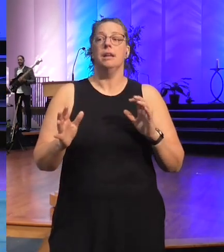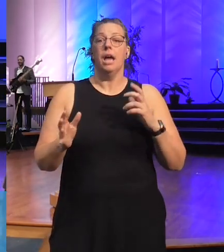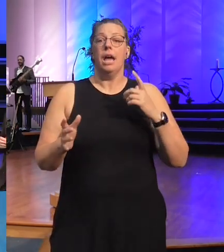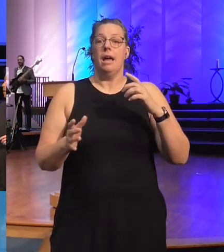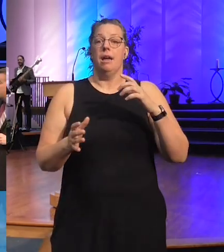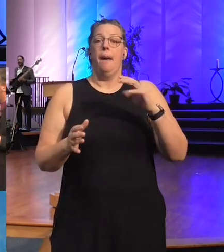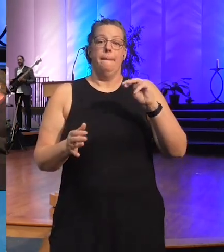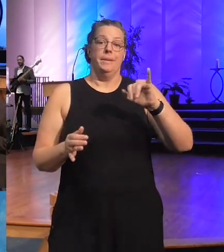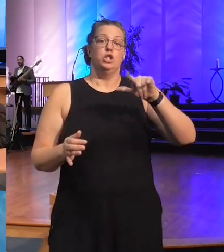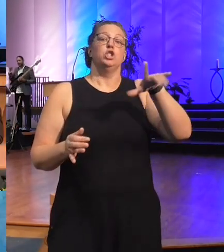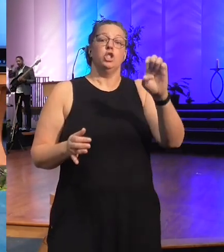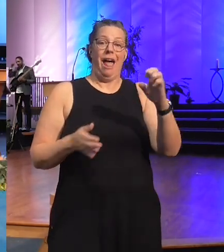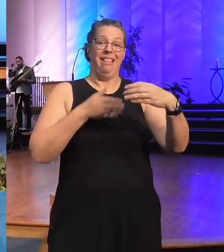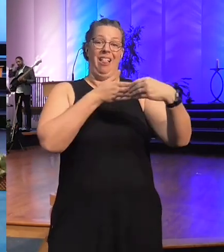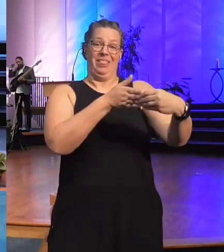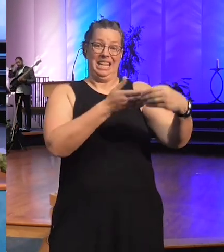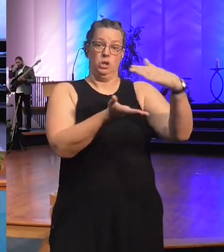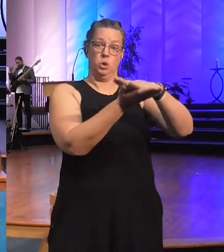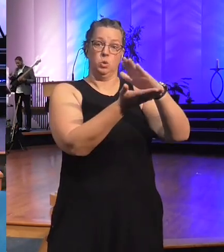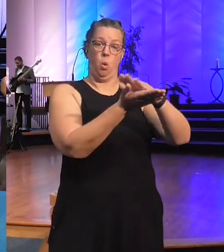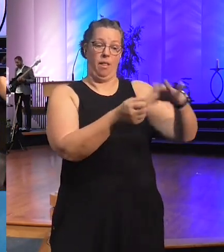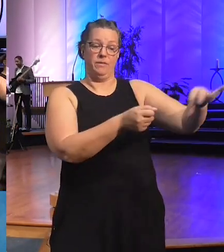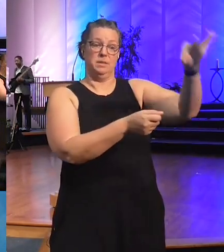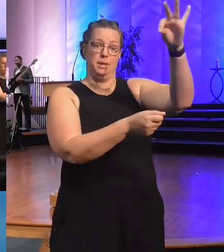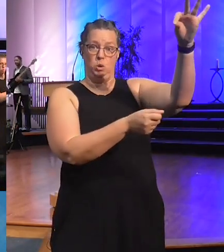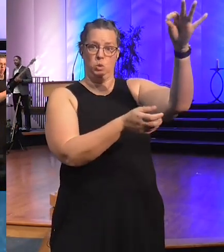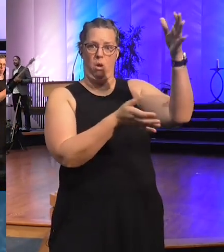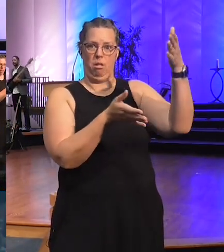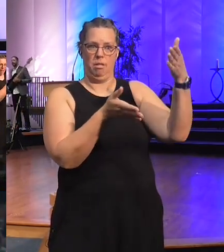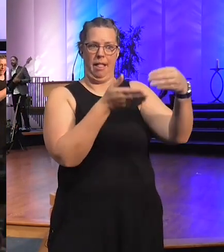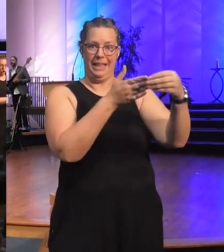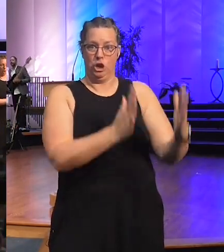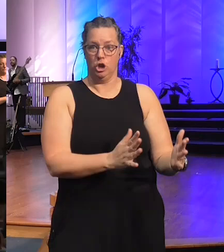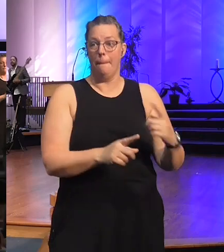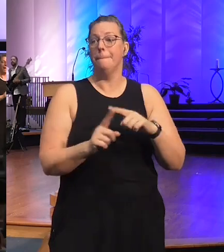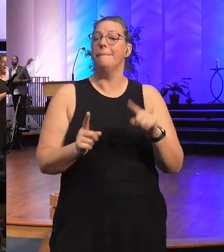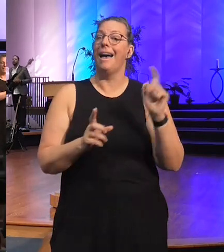leadership but as of July uh 1st uh Reverend Carol is our director of Education here at Mile